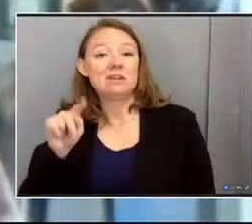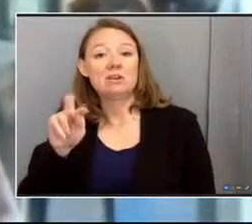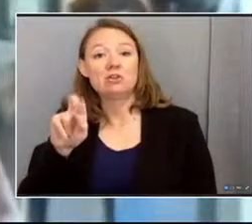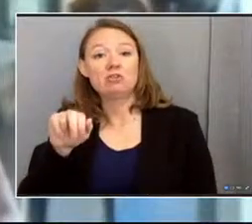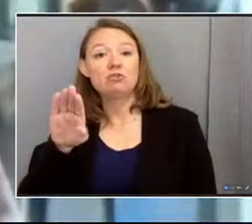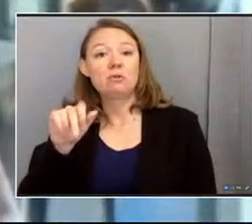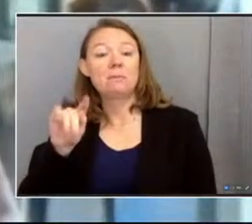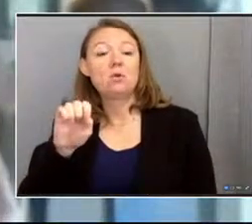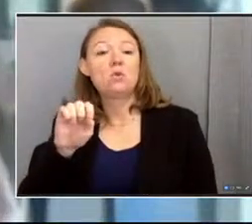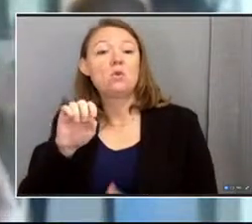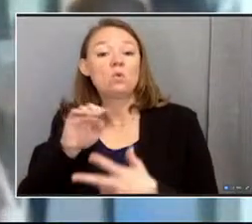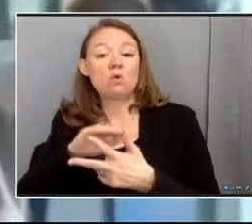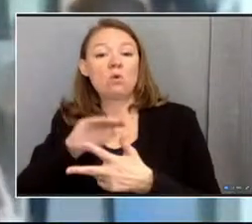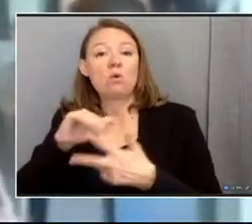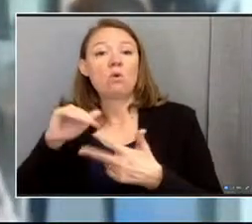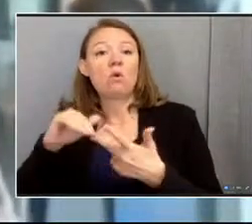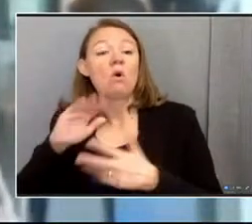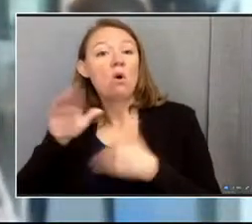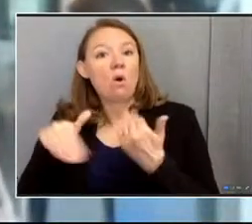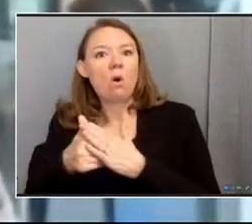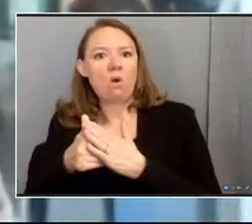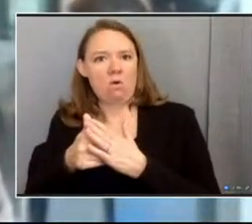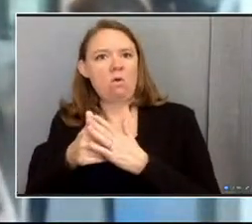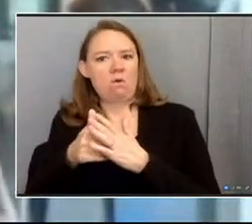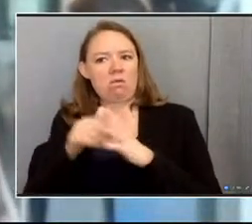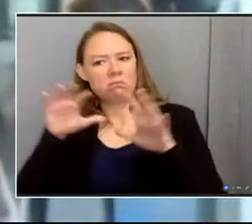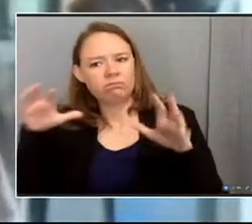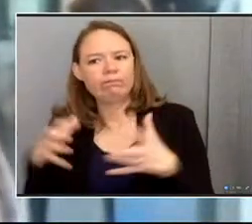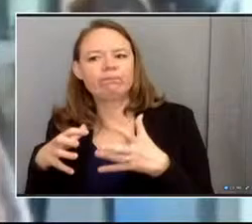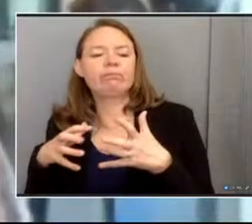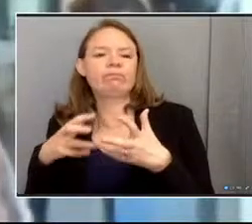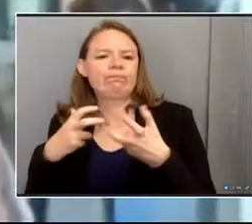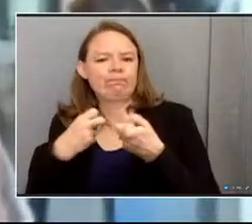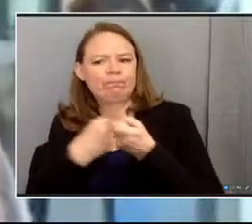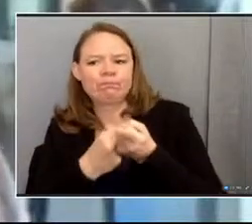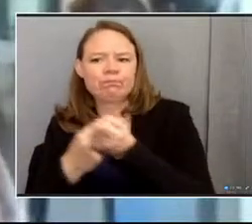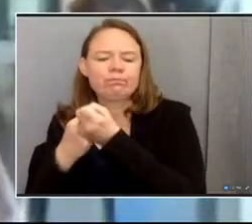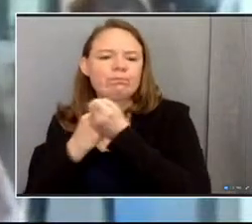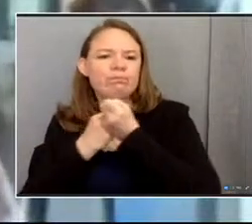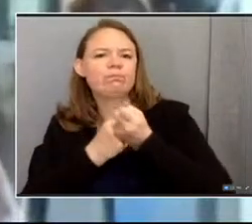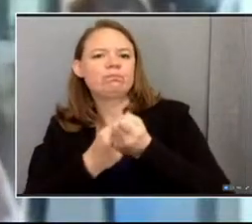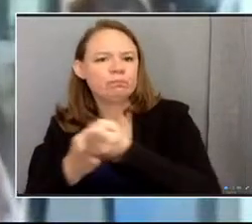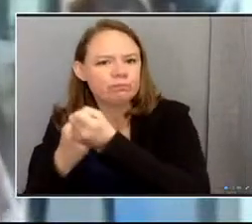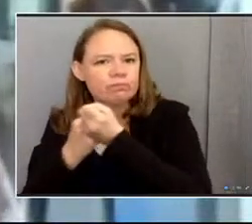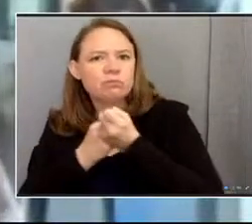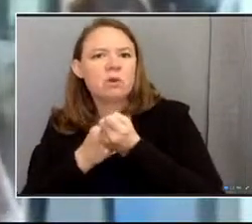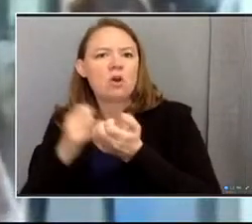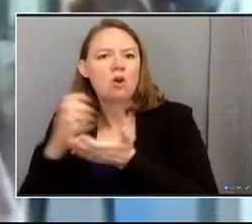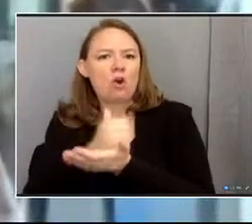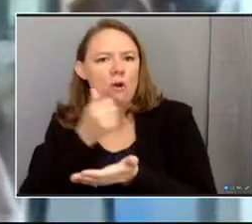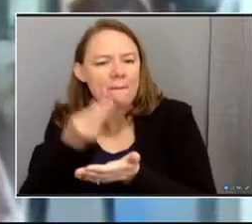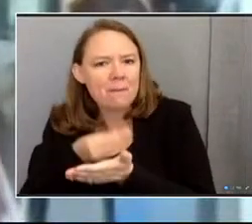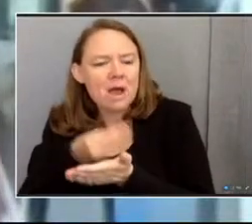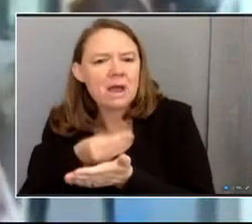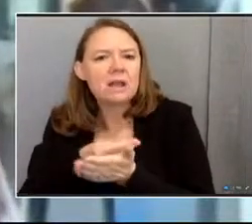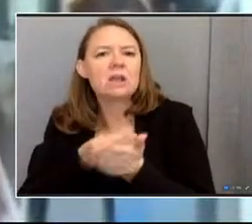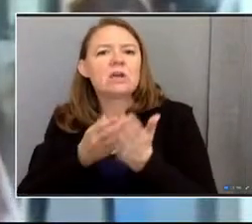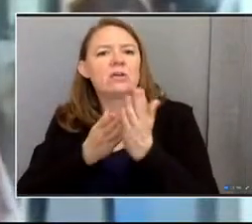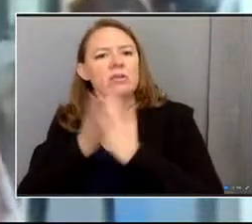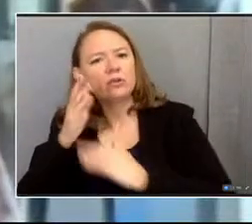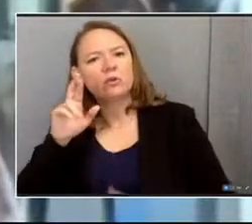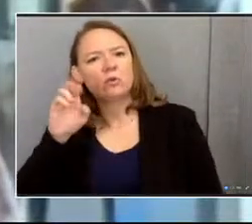raise money through wonderful recitals and performances that were given bake sales and